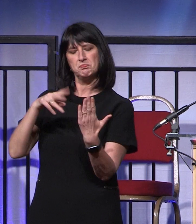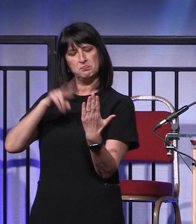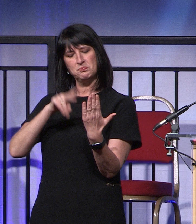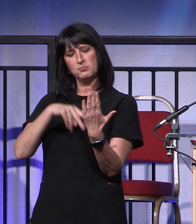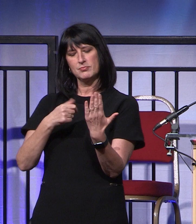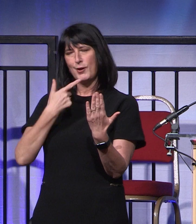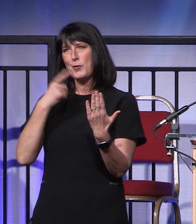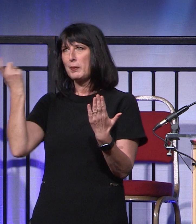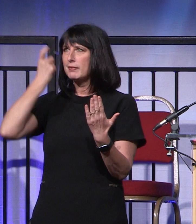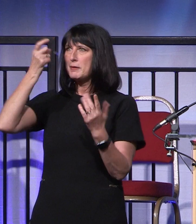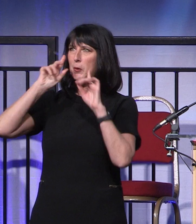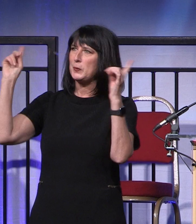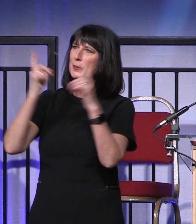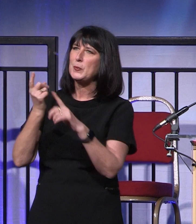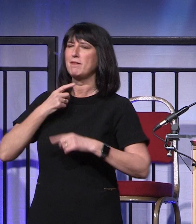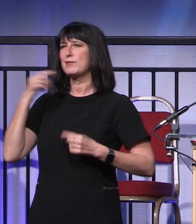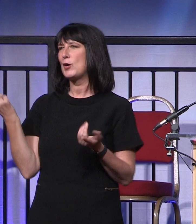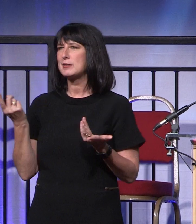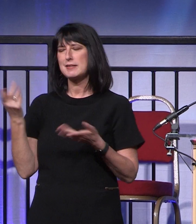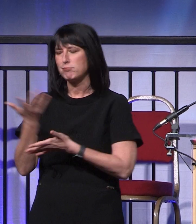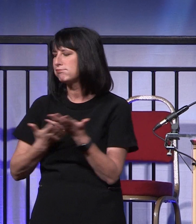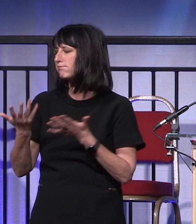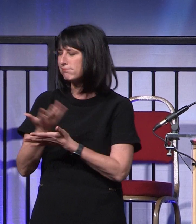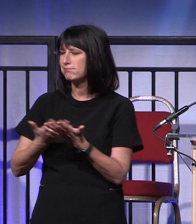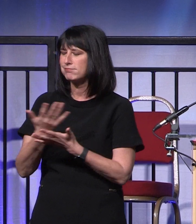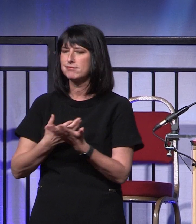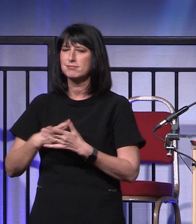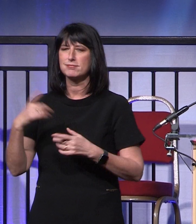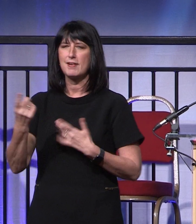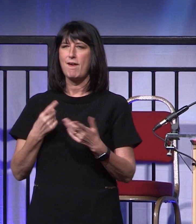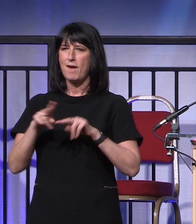at university and bask in the adoration of your friends and family it's